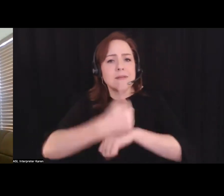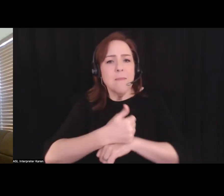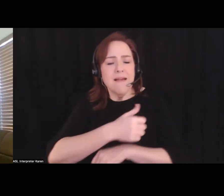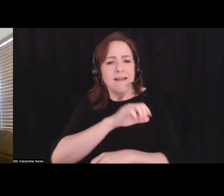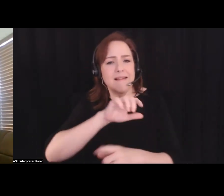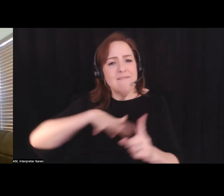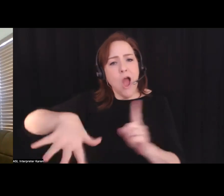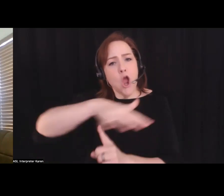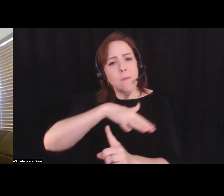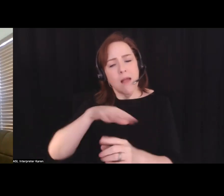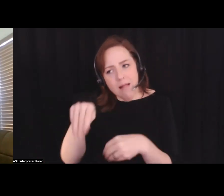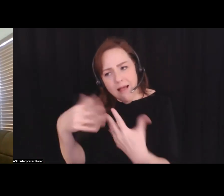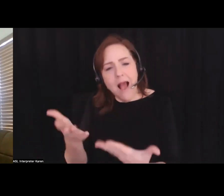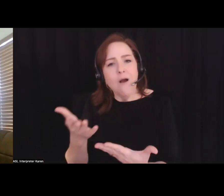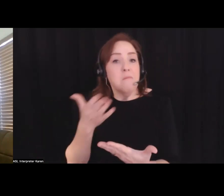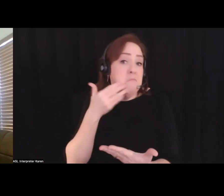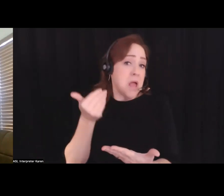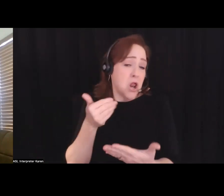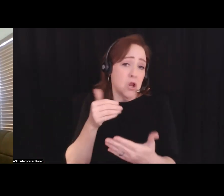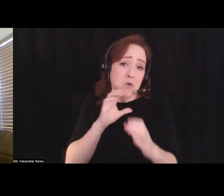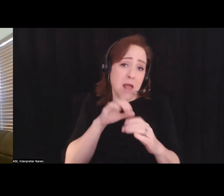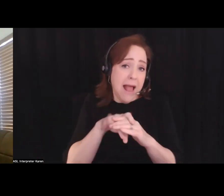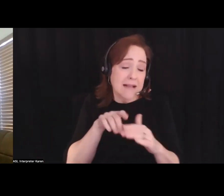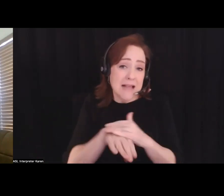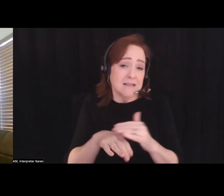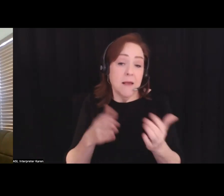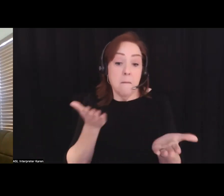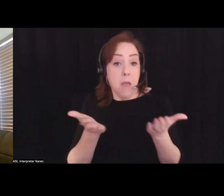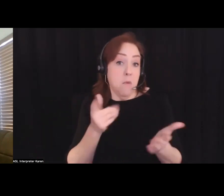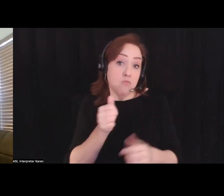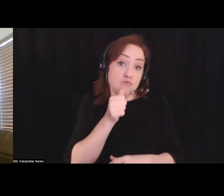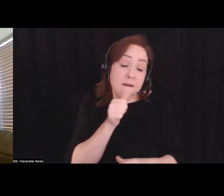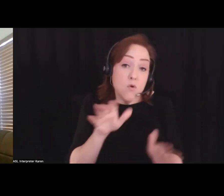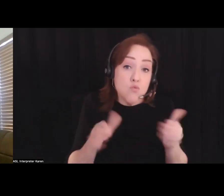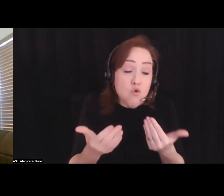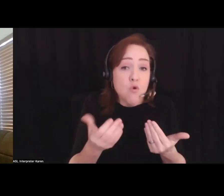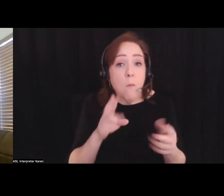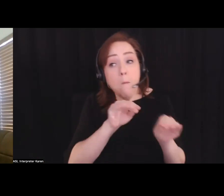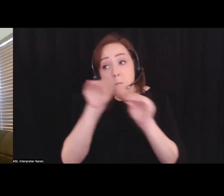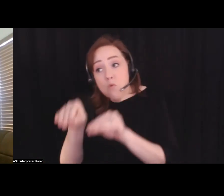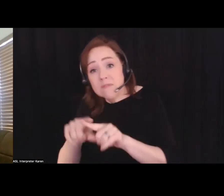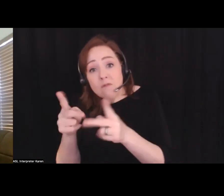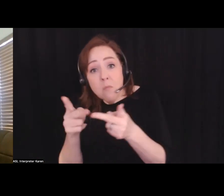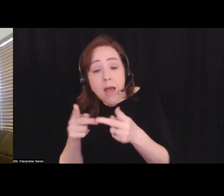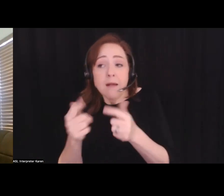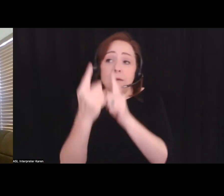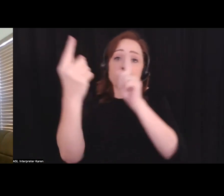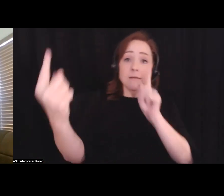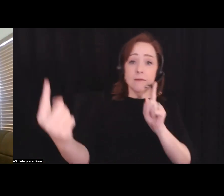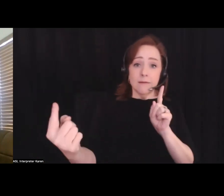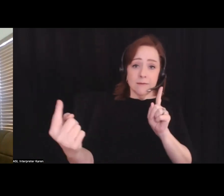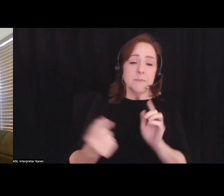that might be moving to a private room or doing something like that. give me one second please